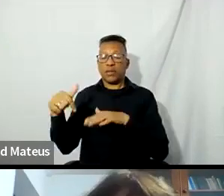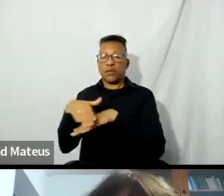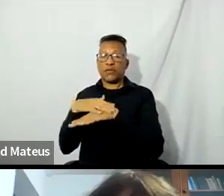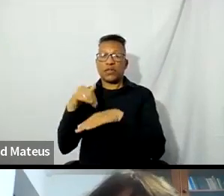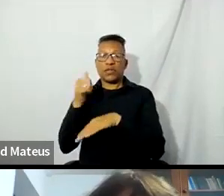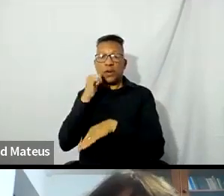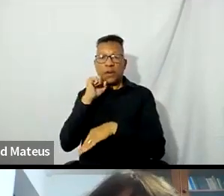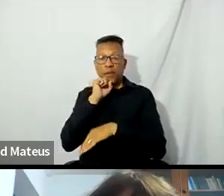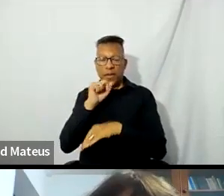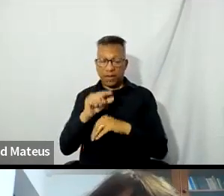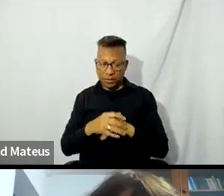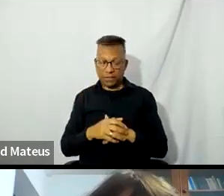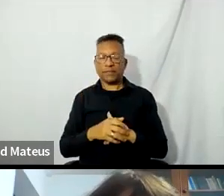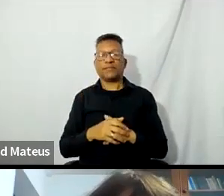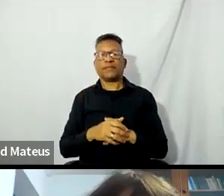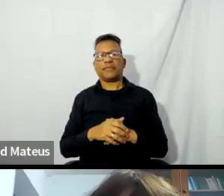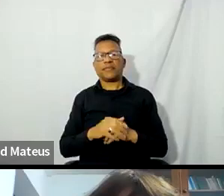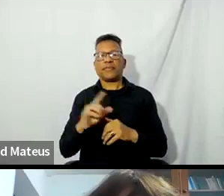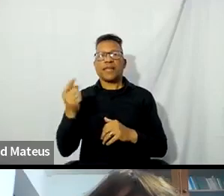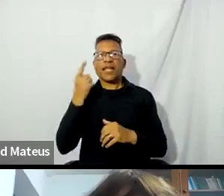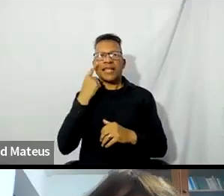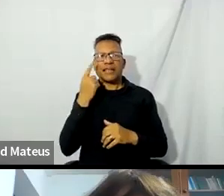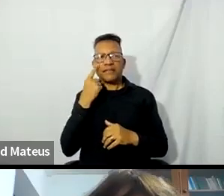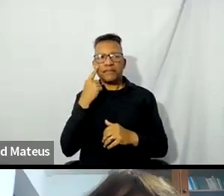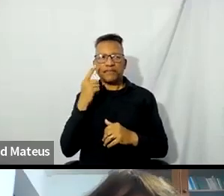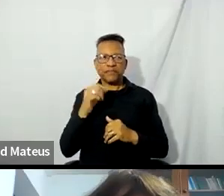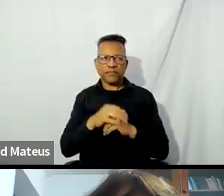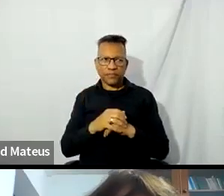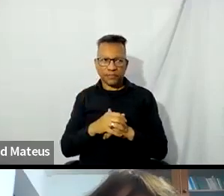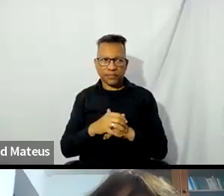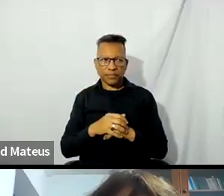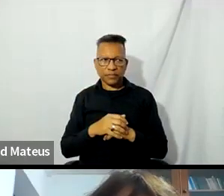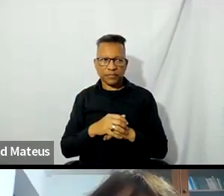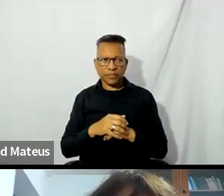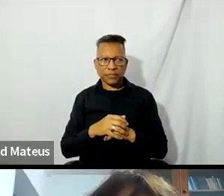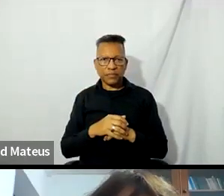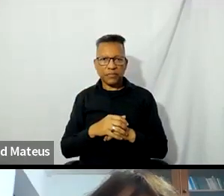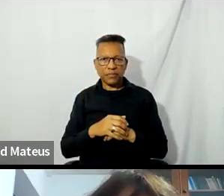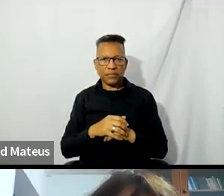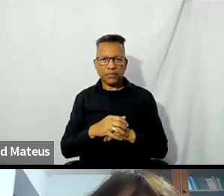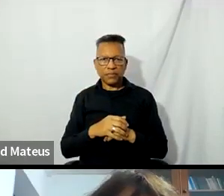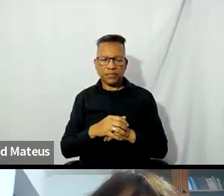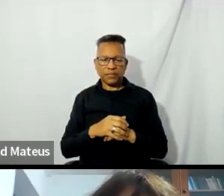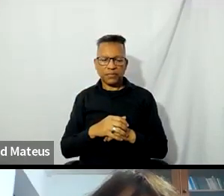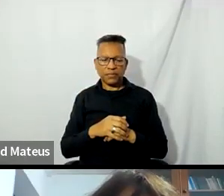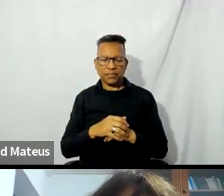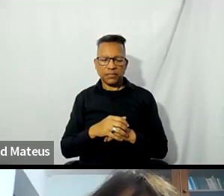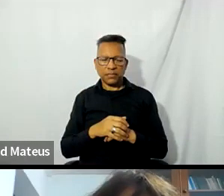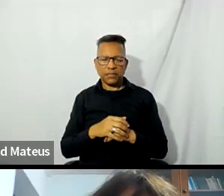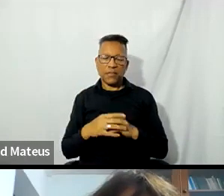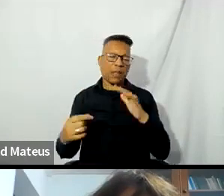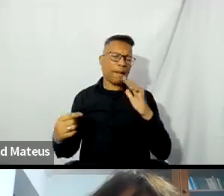this week. that steam she was she was looking for kind of a she was of a